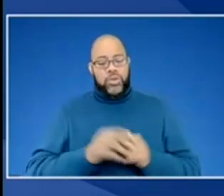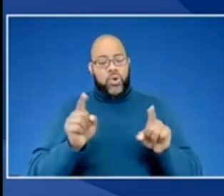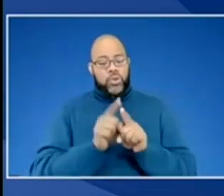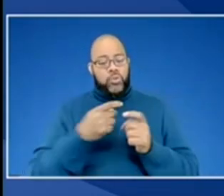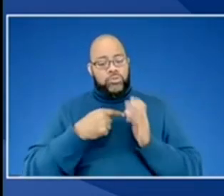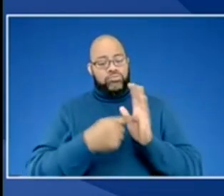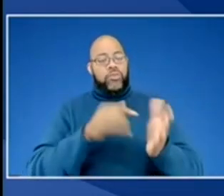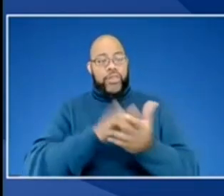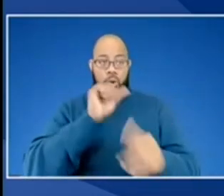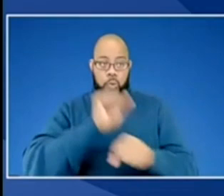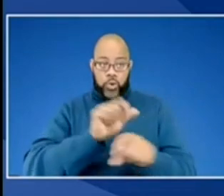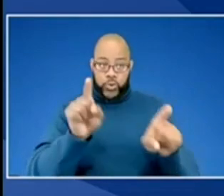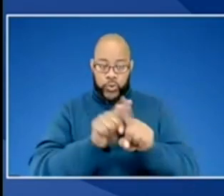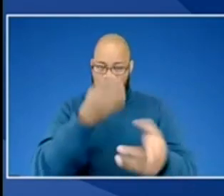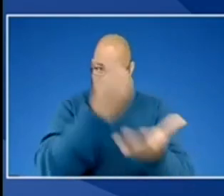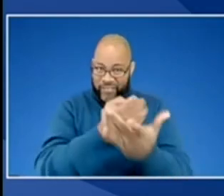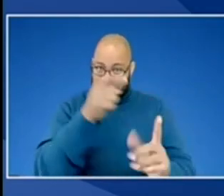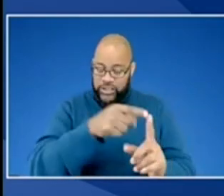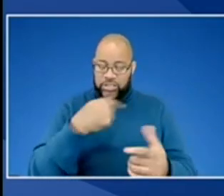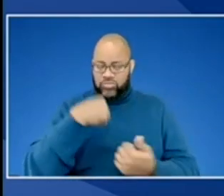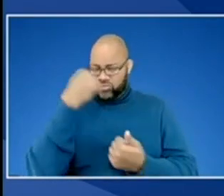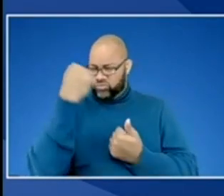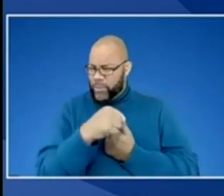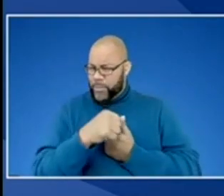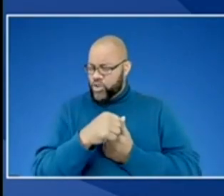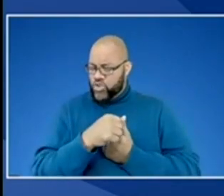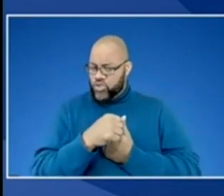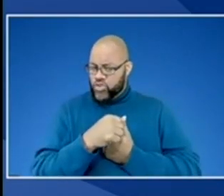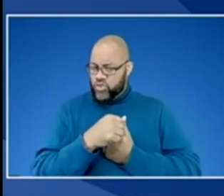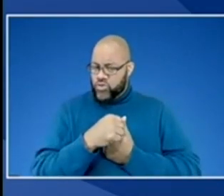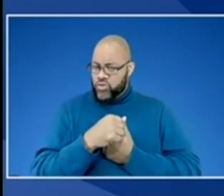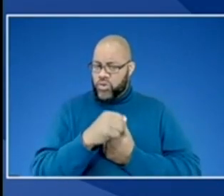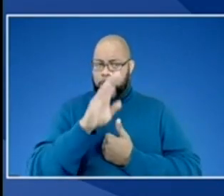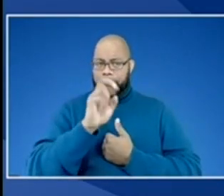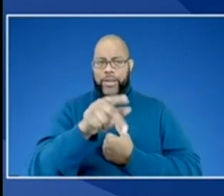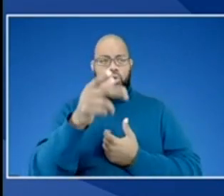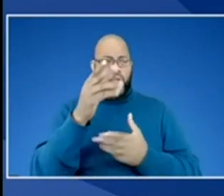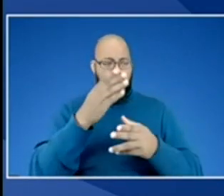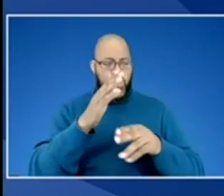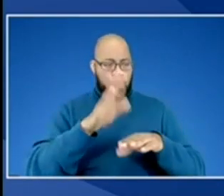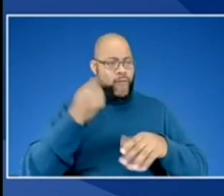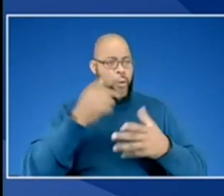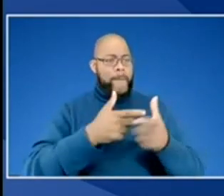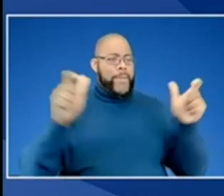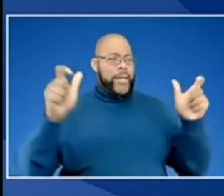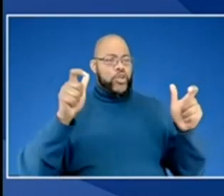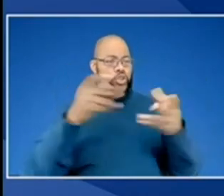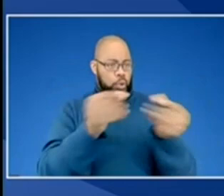as evidence where if remember, Ben, you called for bigger and bolder solutions beyond IDR.